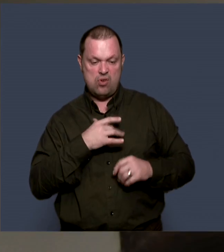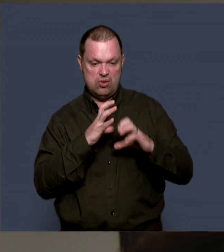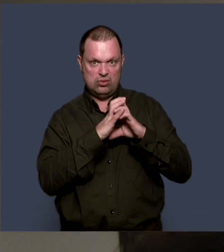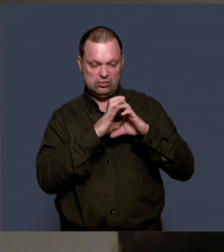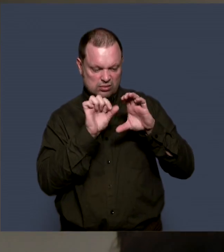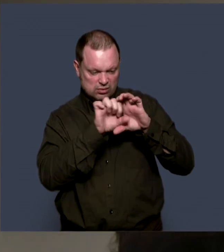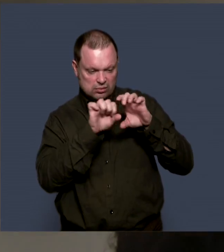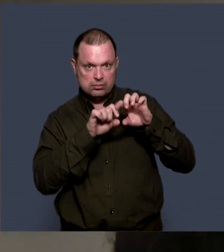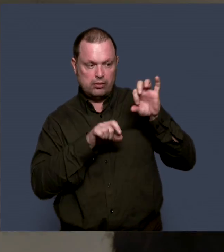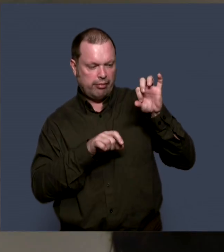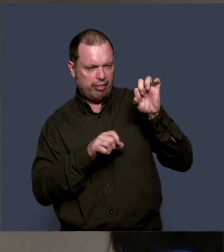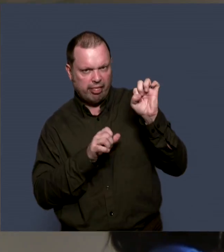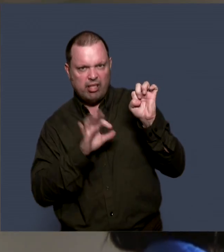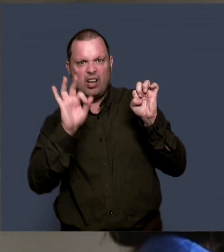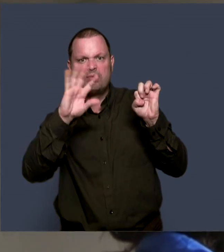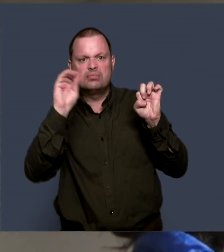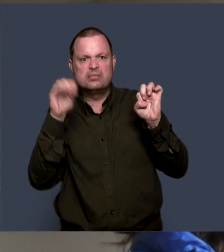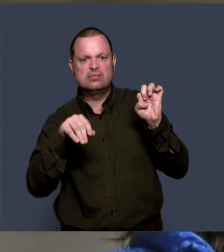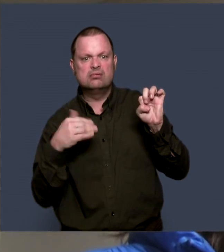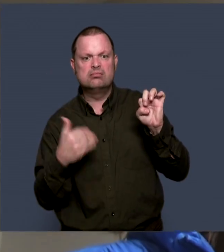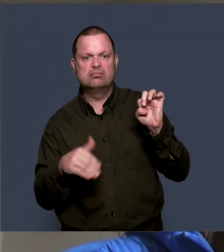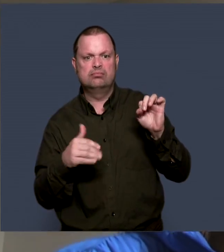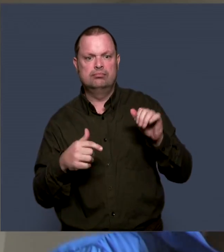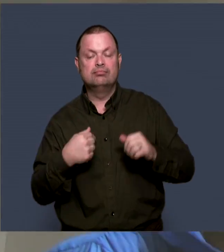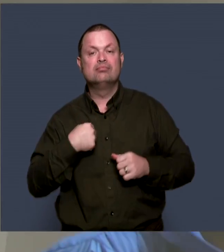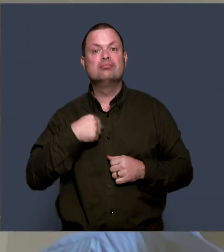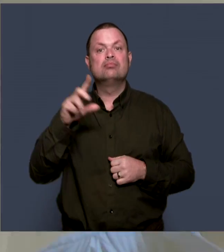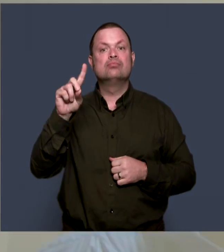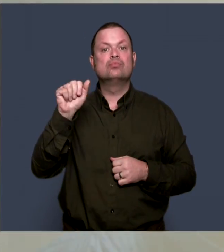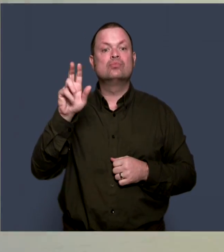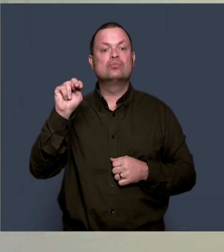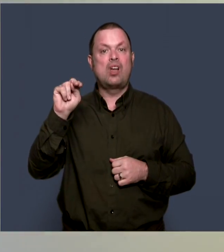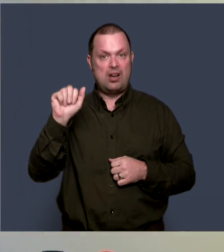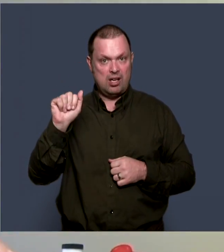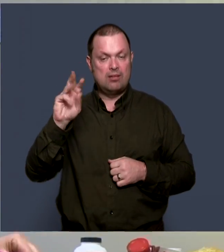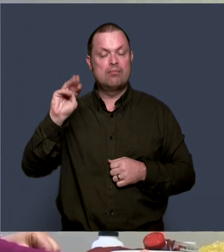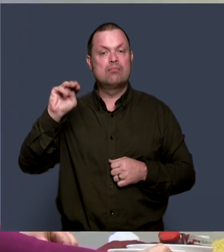[Dawna Marquette] My Name is Dawna Marquette, I am 48 years old and I live in a little town called Mountain.